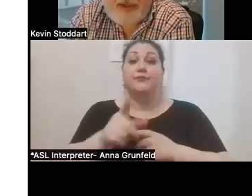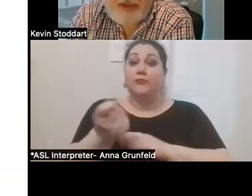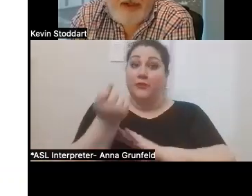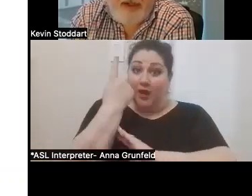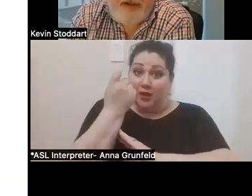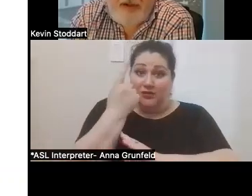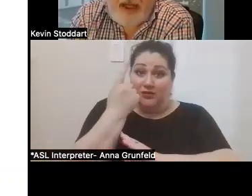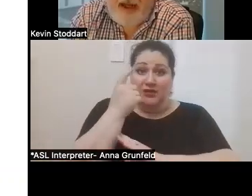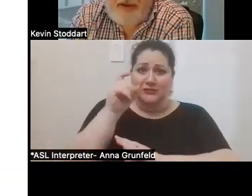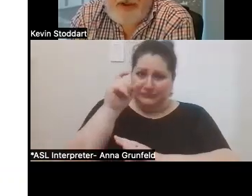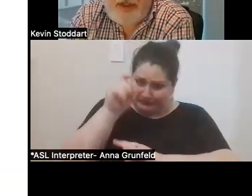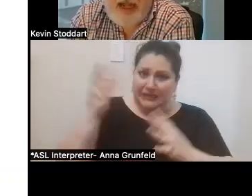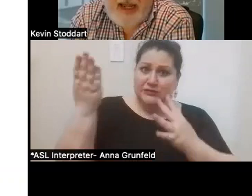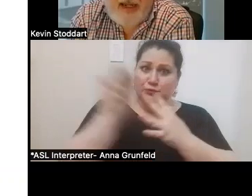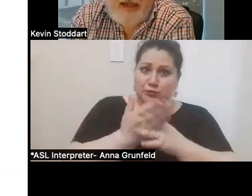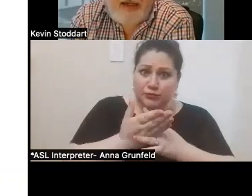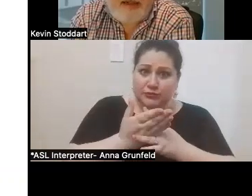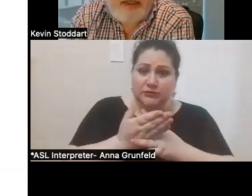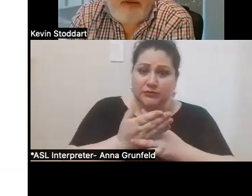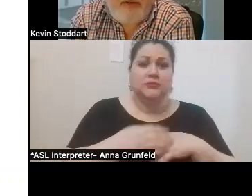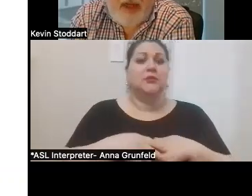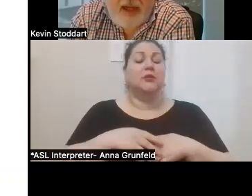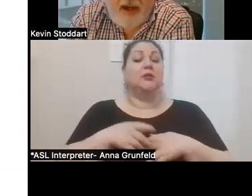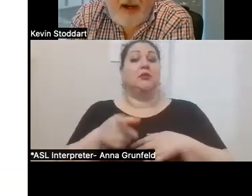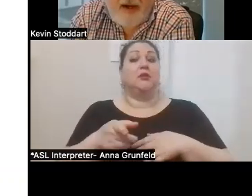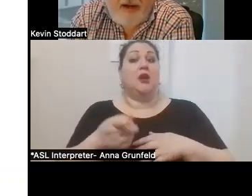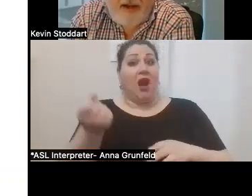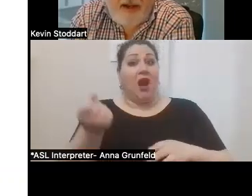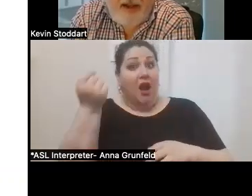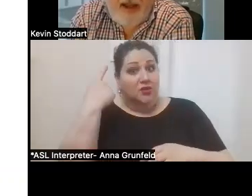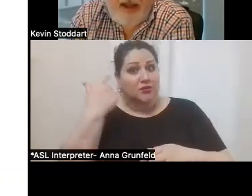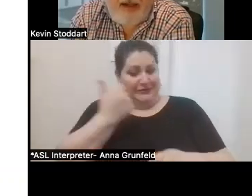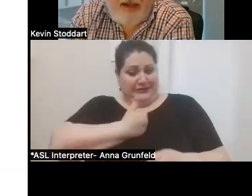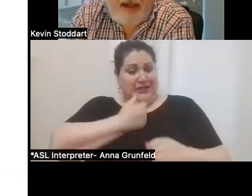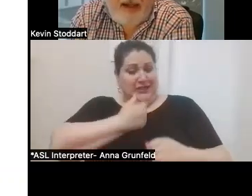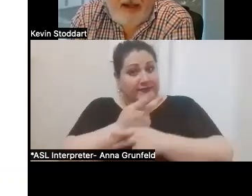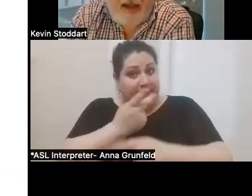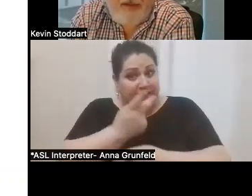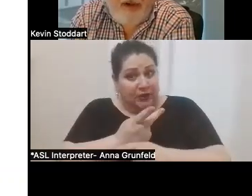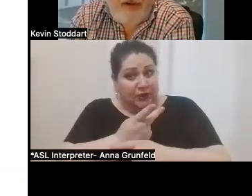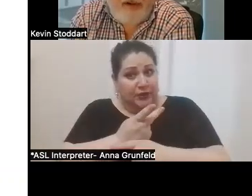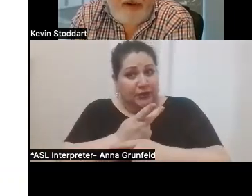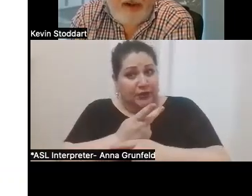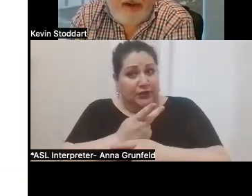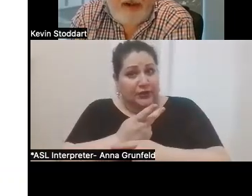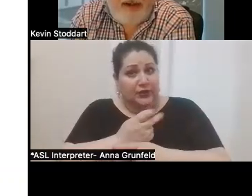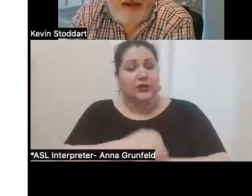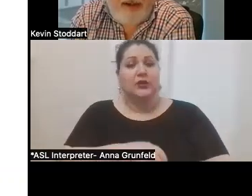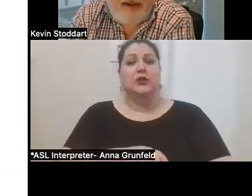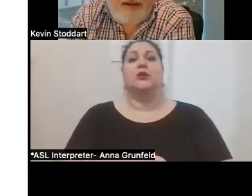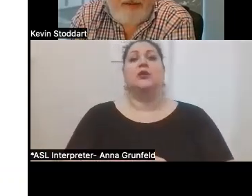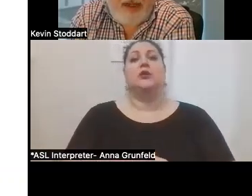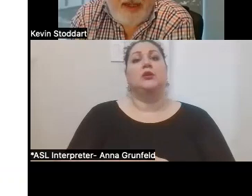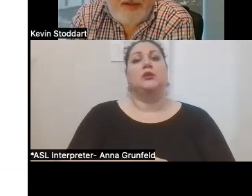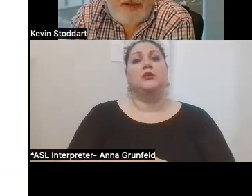Do they understand self-care and other things